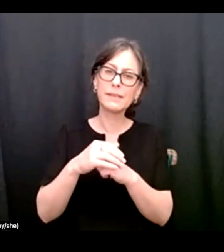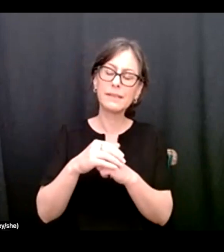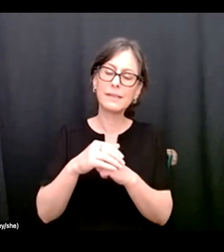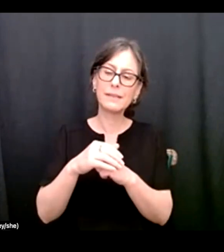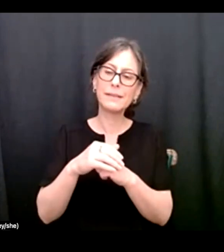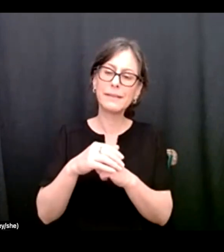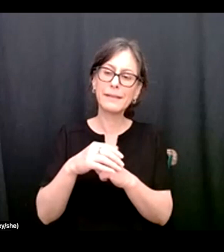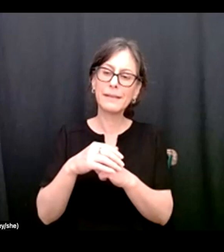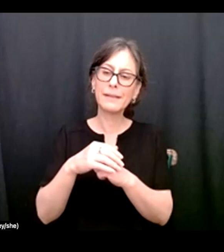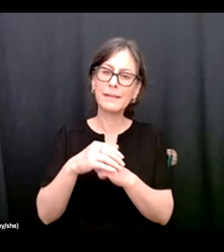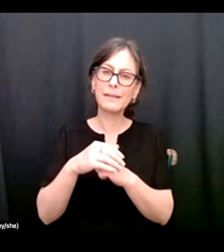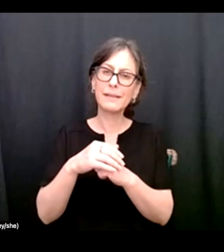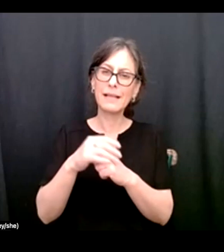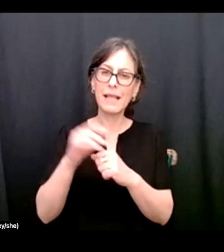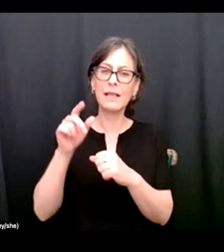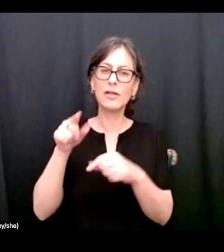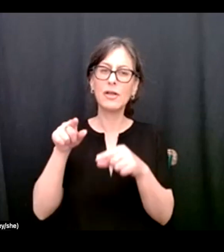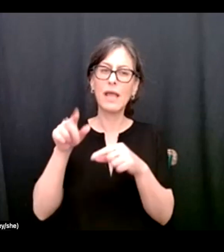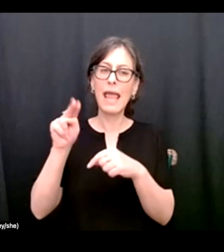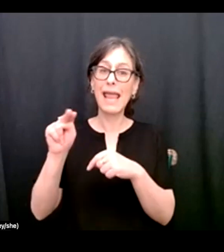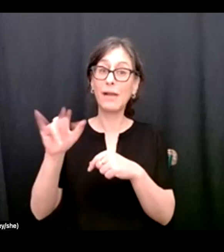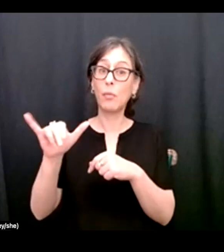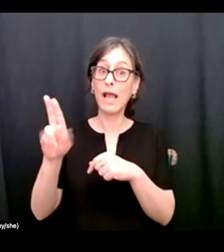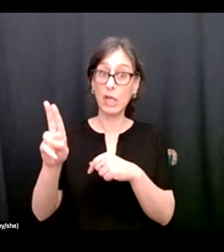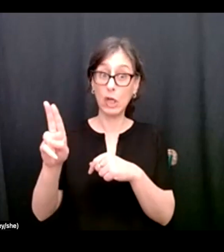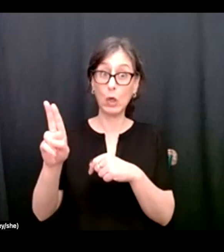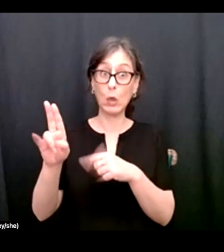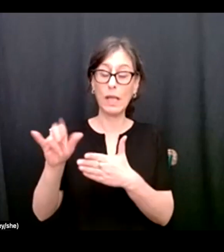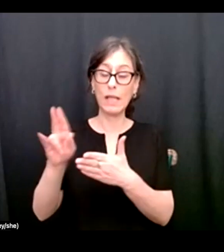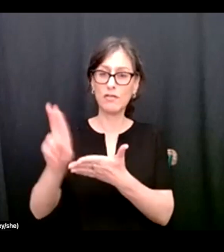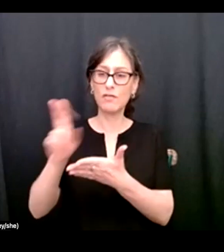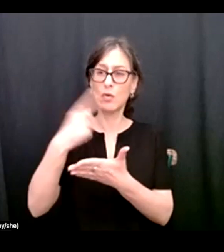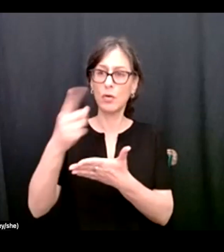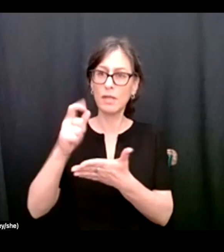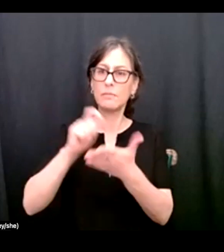said that at NYU, they were telling them to keep writing and whatever is on the page, you know,